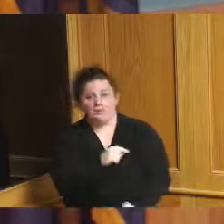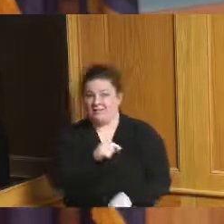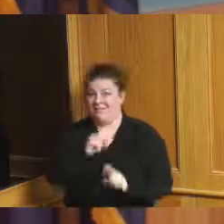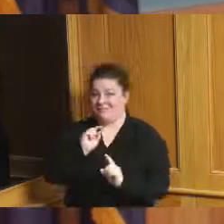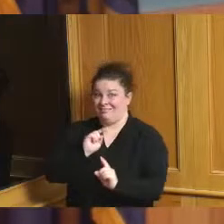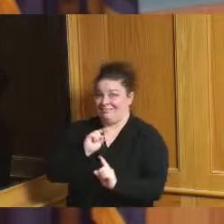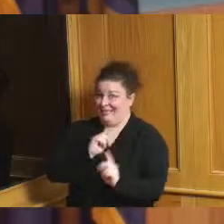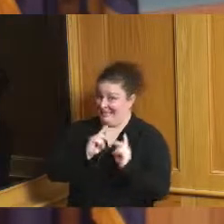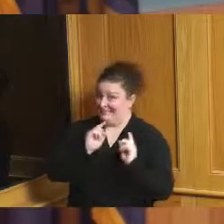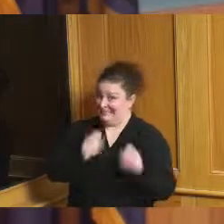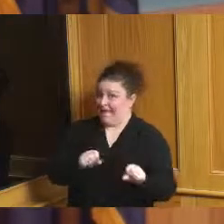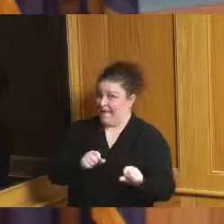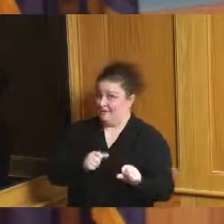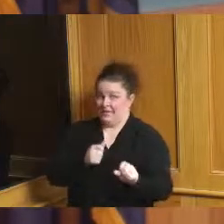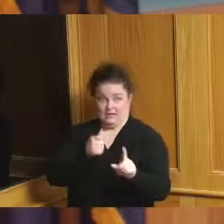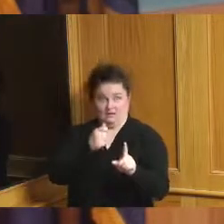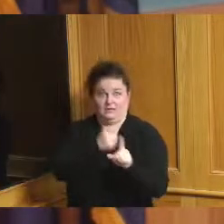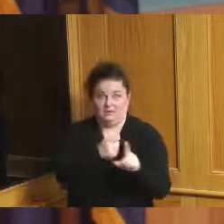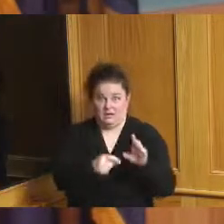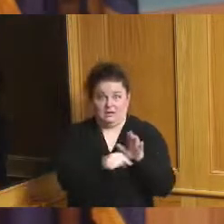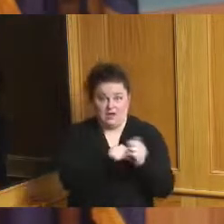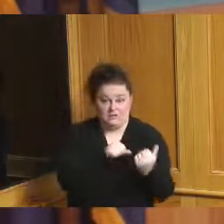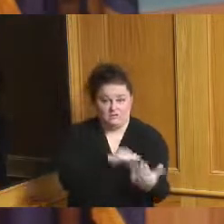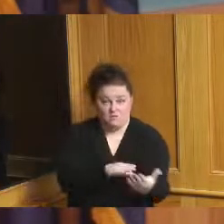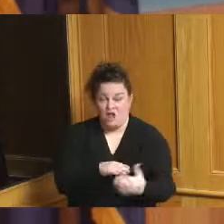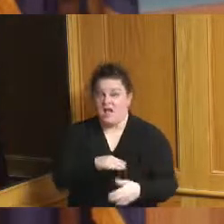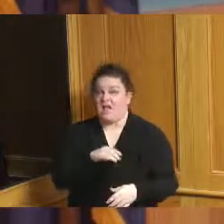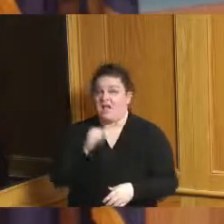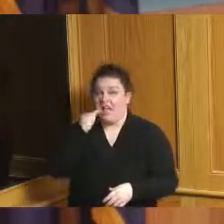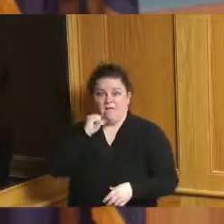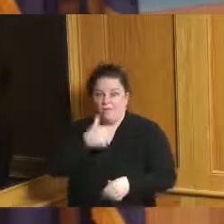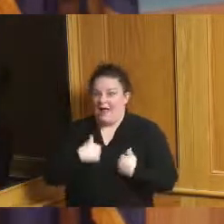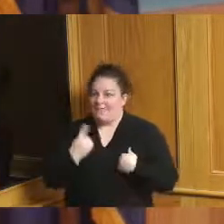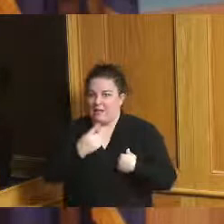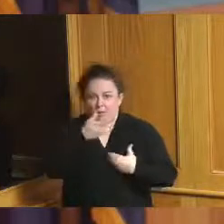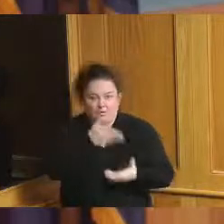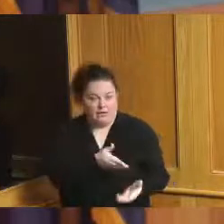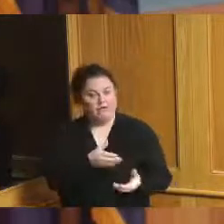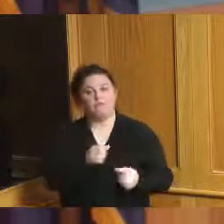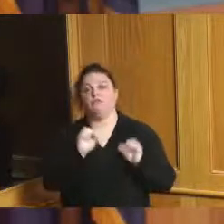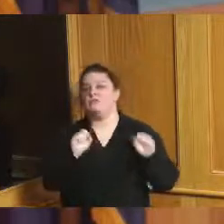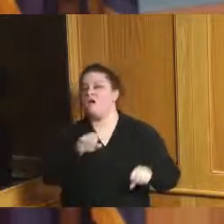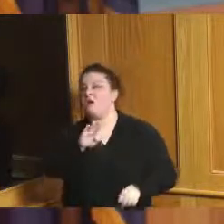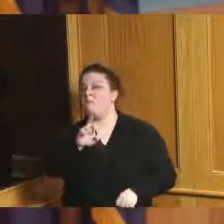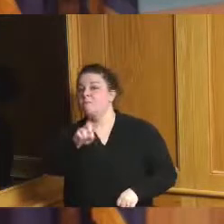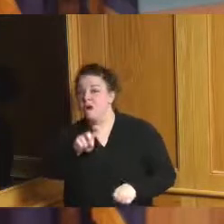people could you know be delayed on bonds or be able to stay over at the court not getting